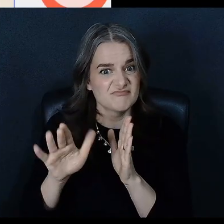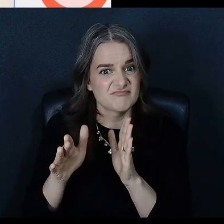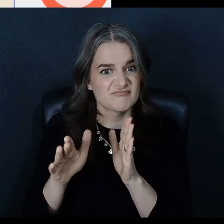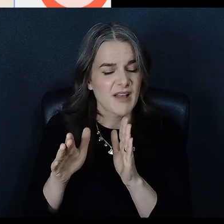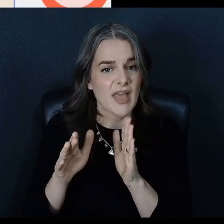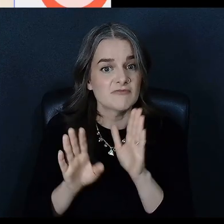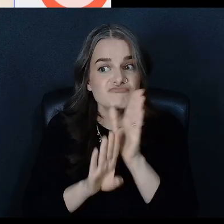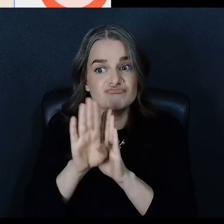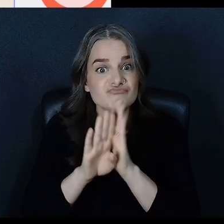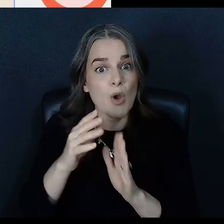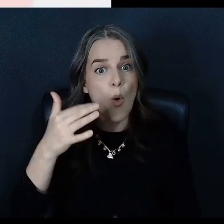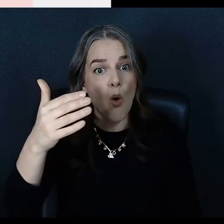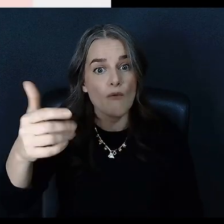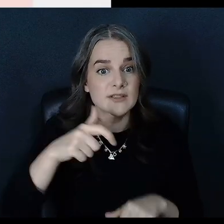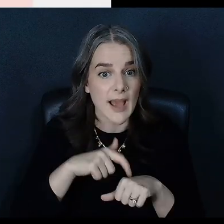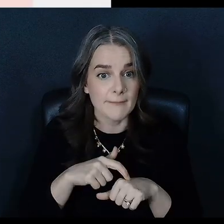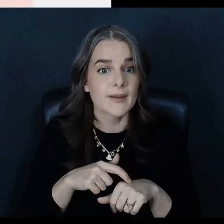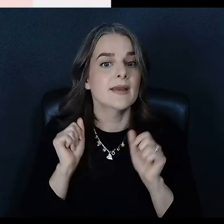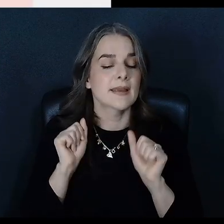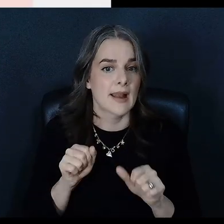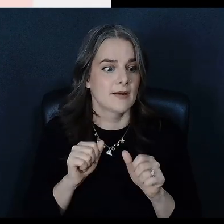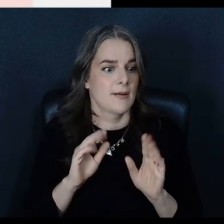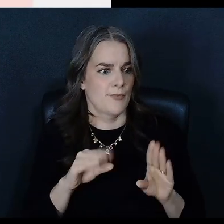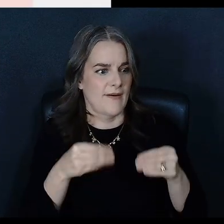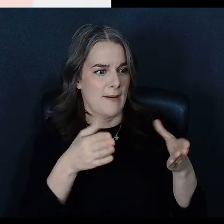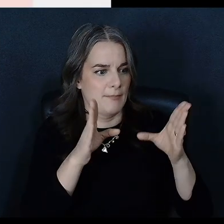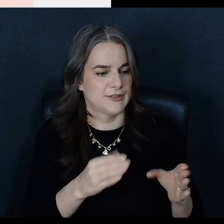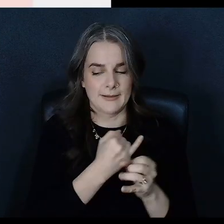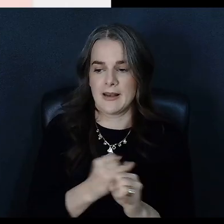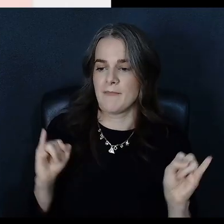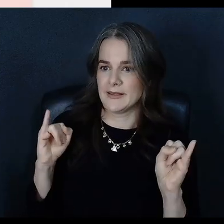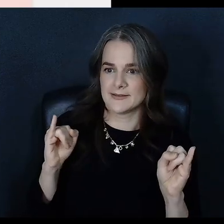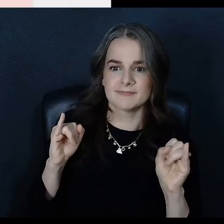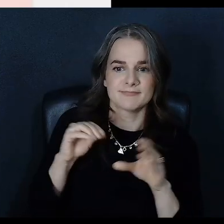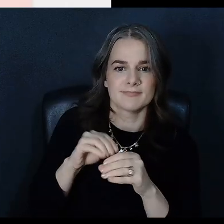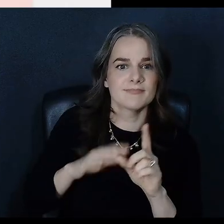so someone could be independent in their space. All right, we'll continue on our discussion